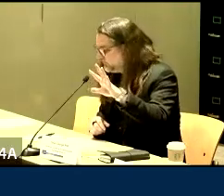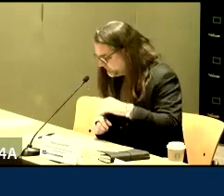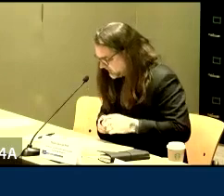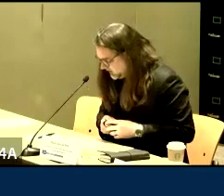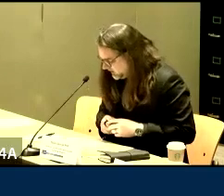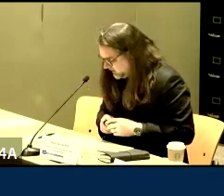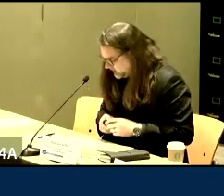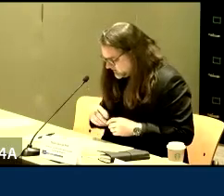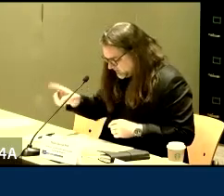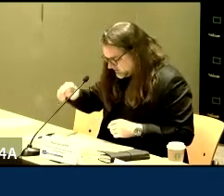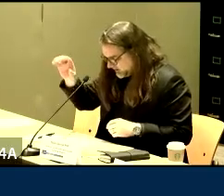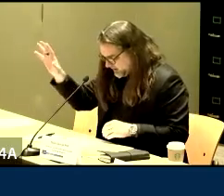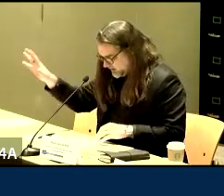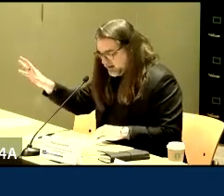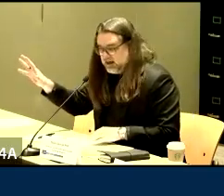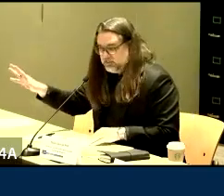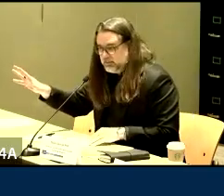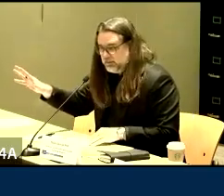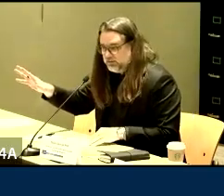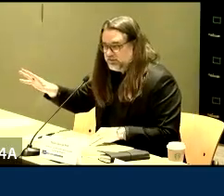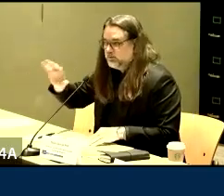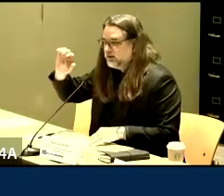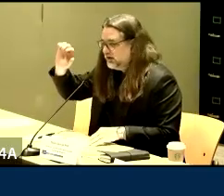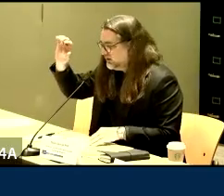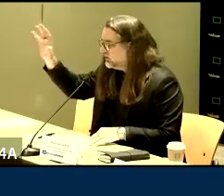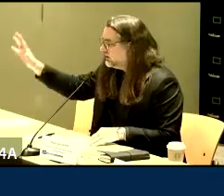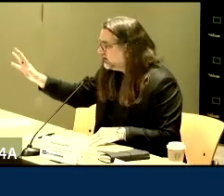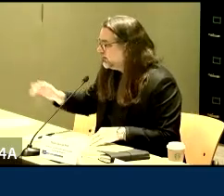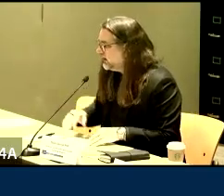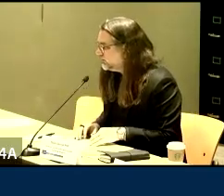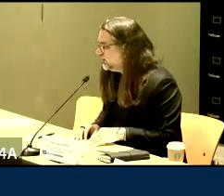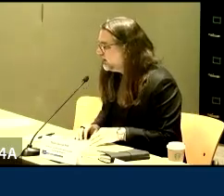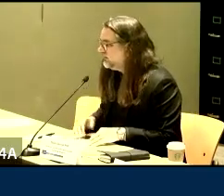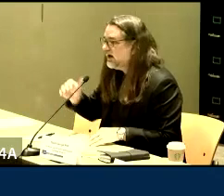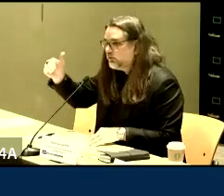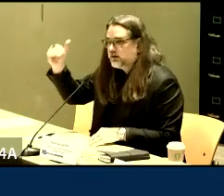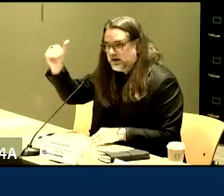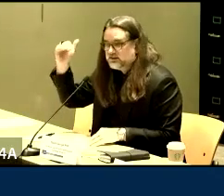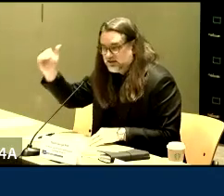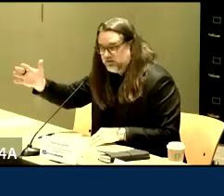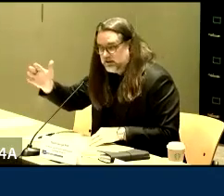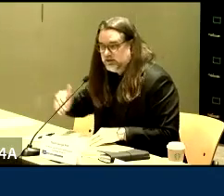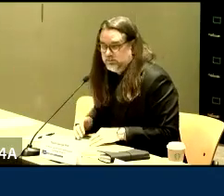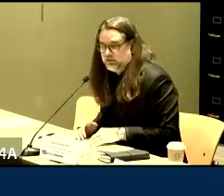Six months later, we had eight people, then a year later, we had 25. Now we're at about 70 people.